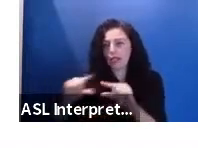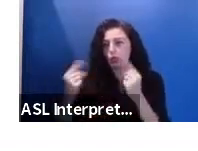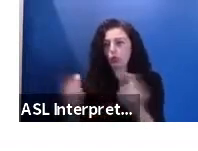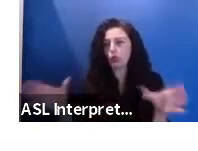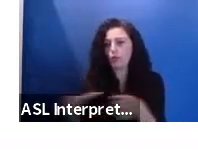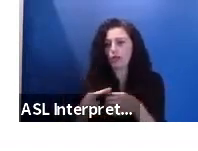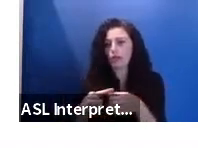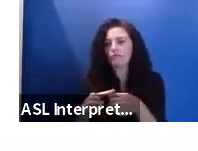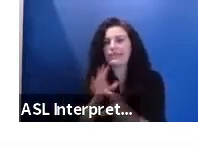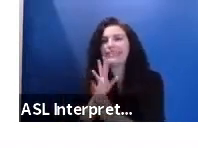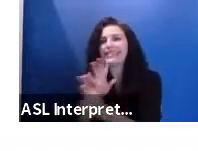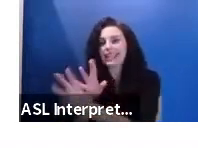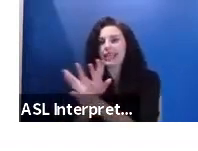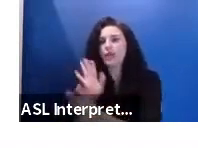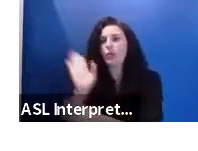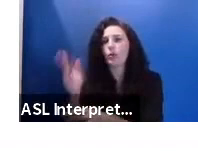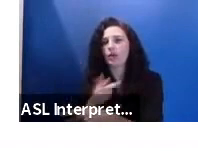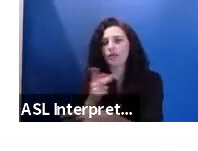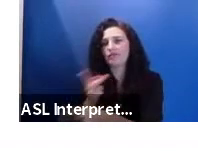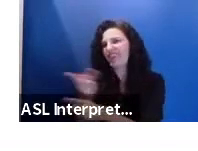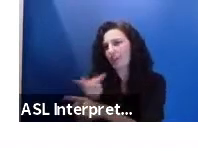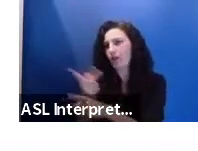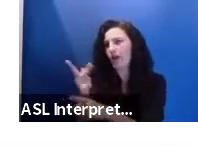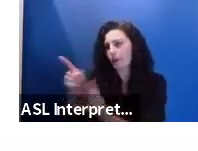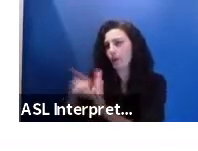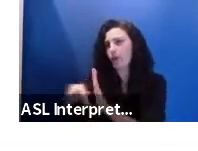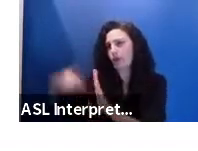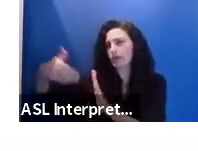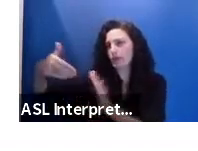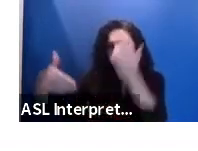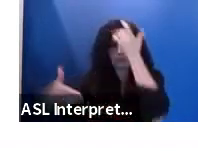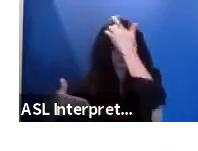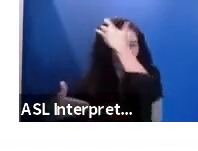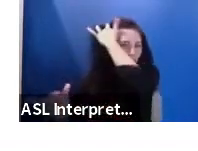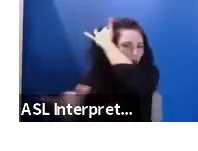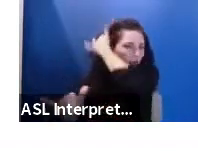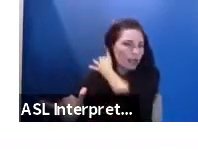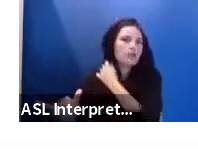and will be the subject of a supplemental protocol. In addition, protocols for work in smoke